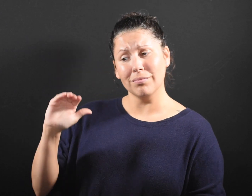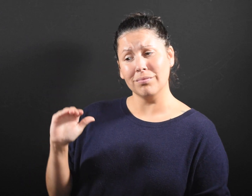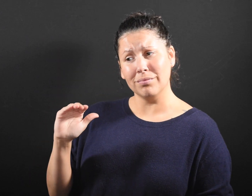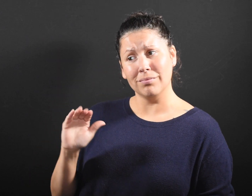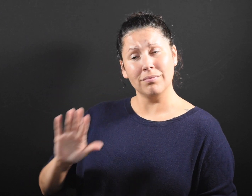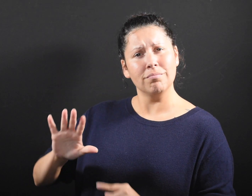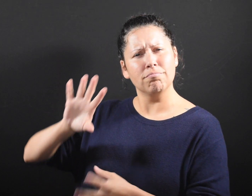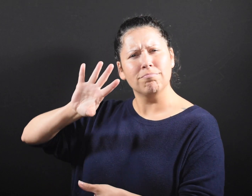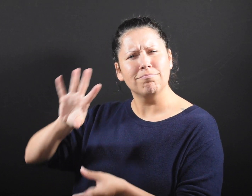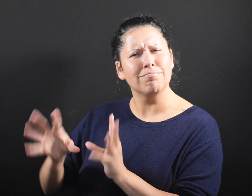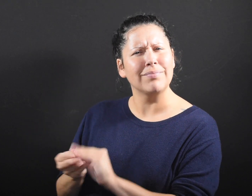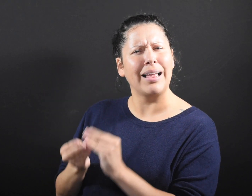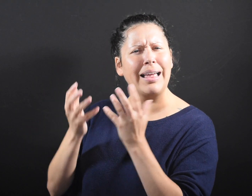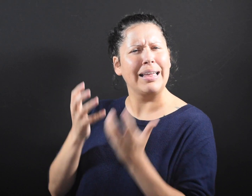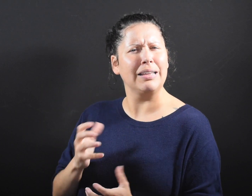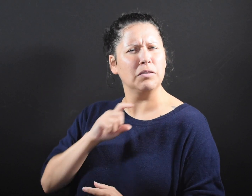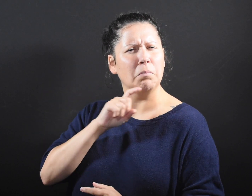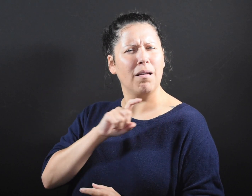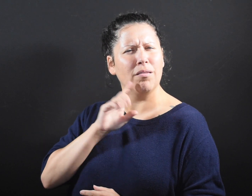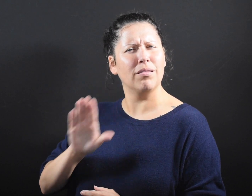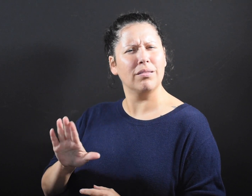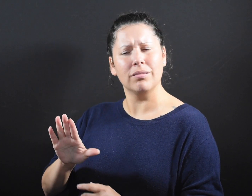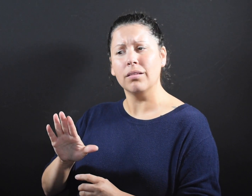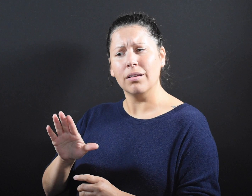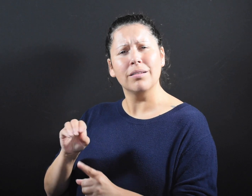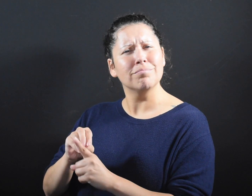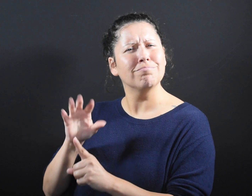The low levels of heavy metals found in baby foods